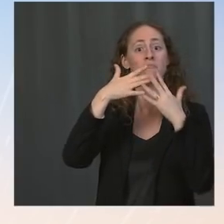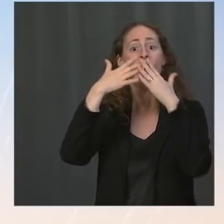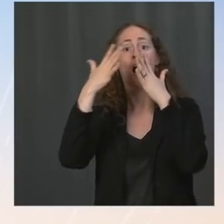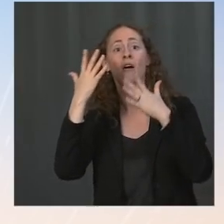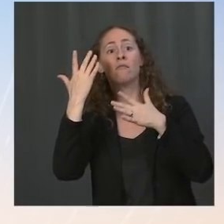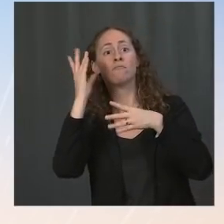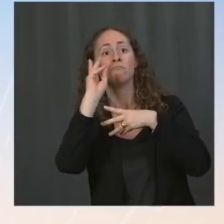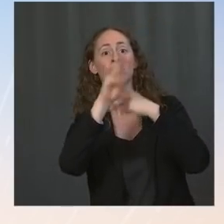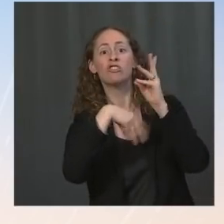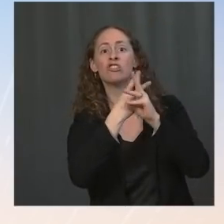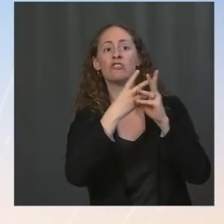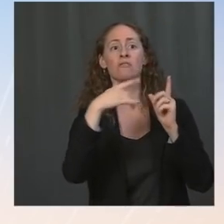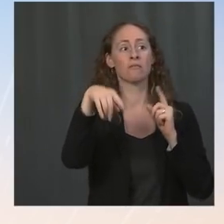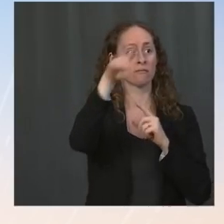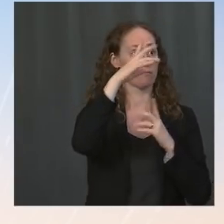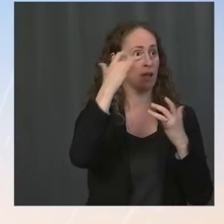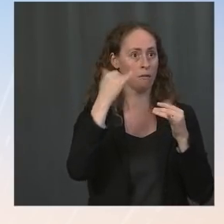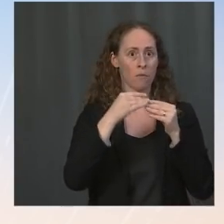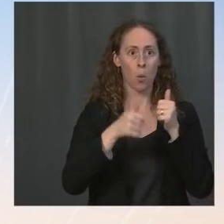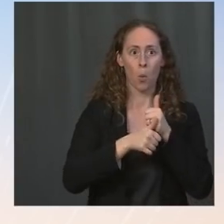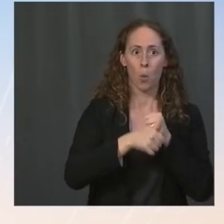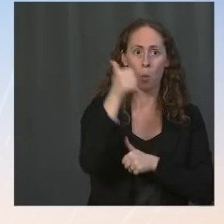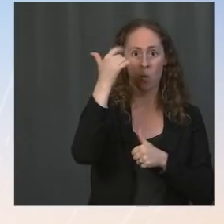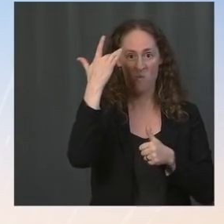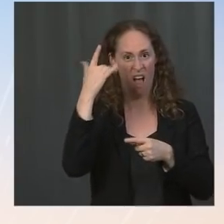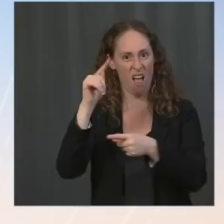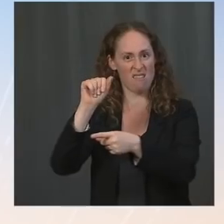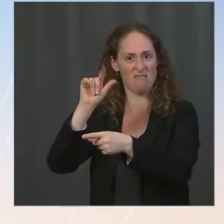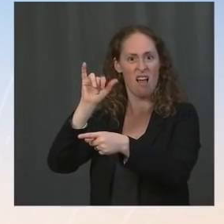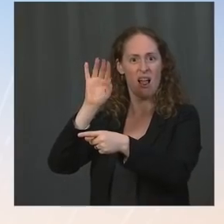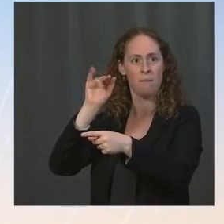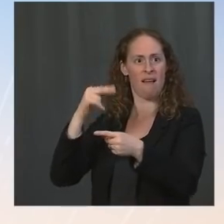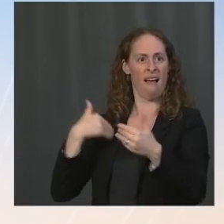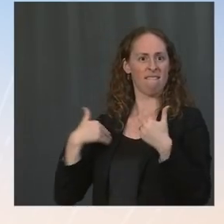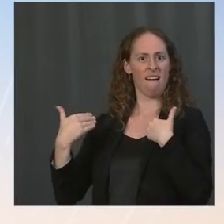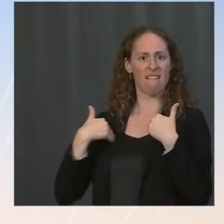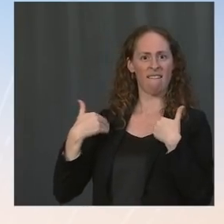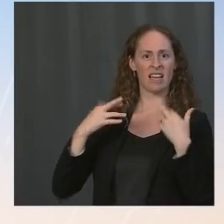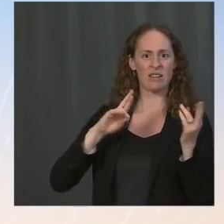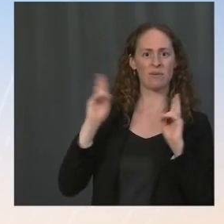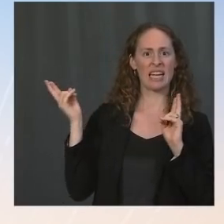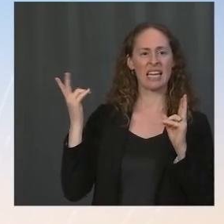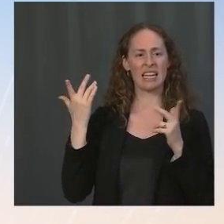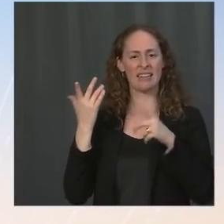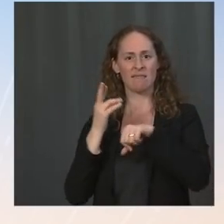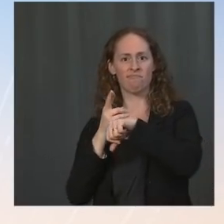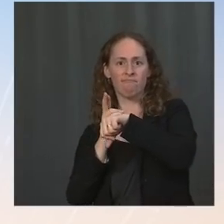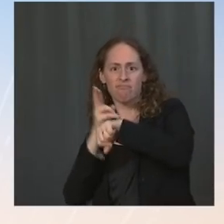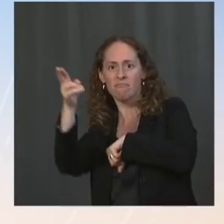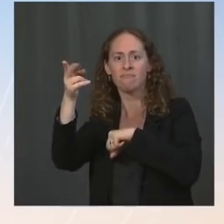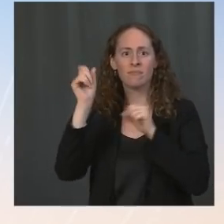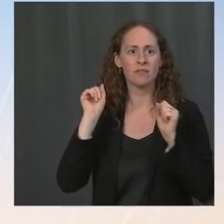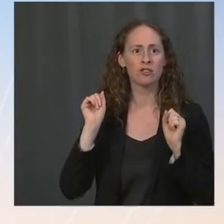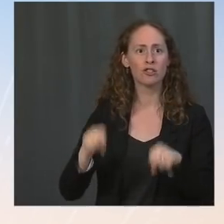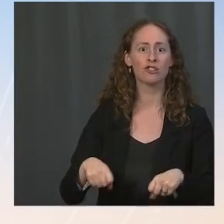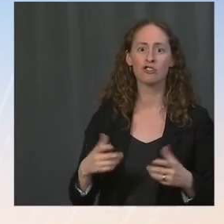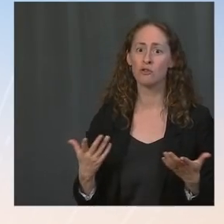because the Taliban has new access to all this weaponry? Ms. Psaki: Well, again, Peter, I would say that we -- the world will be watching.